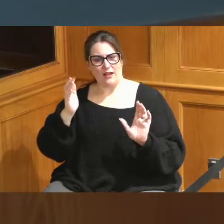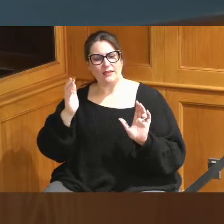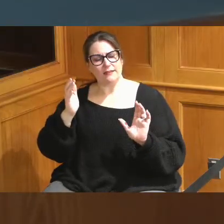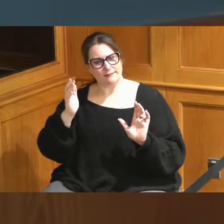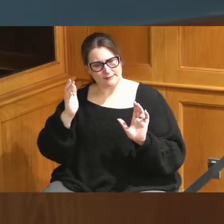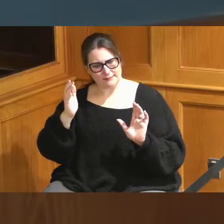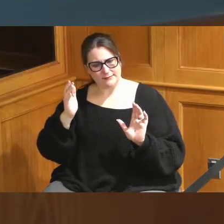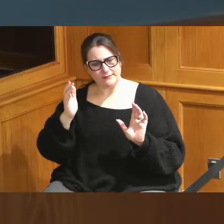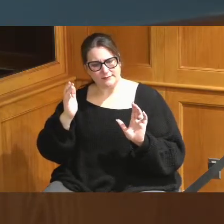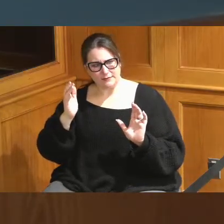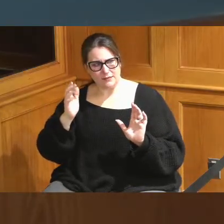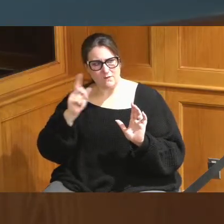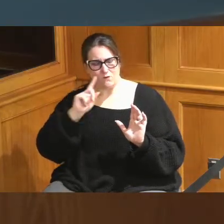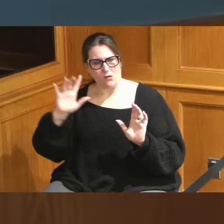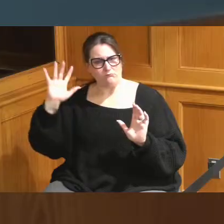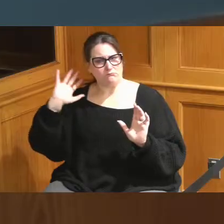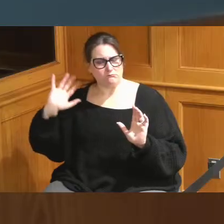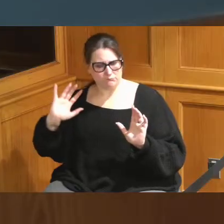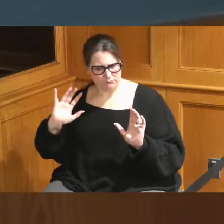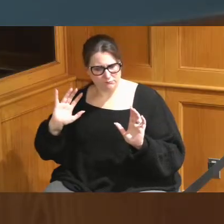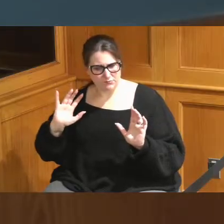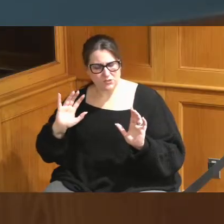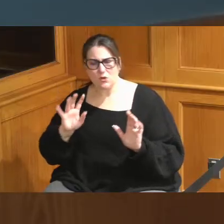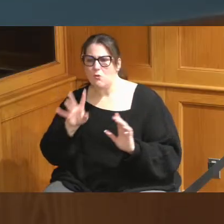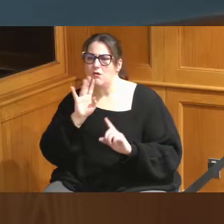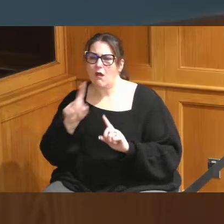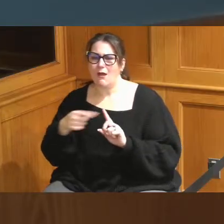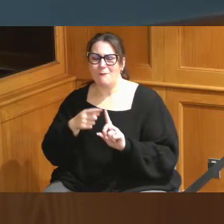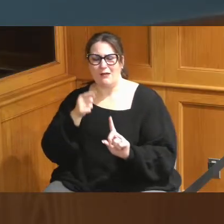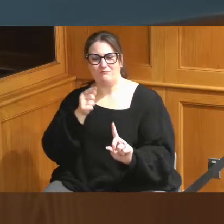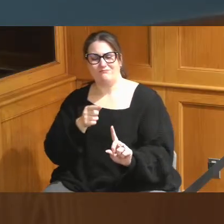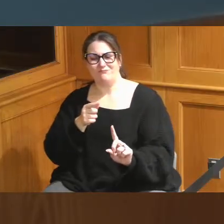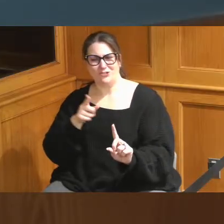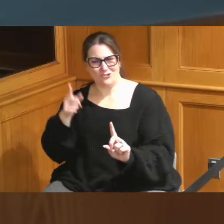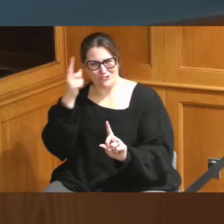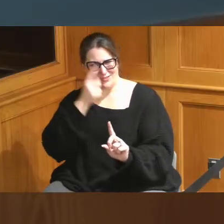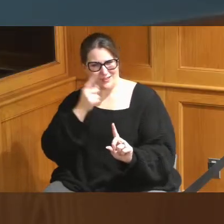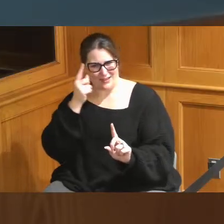up to this point. And so talk us through a little bit of what your thinking is. Yeah,